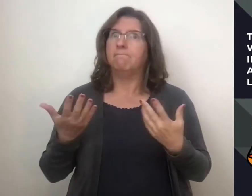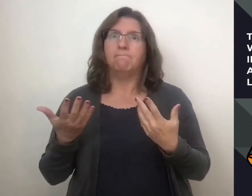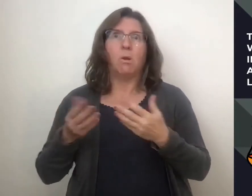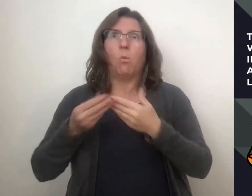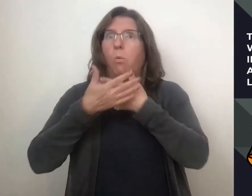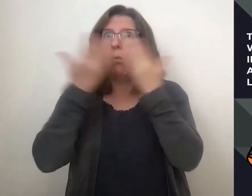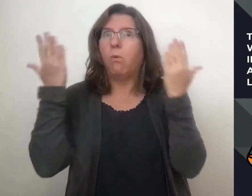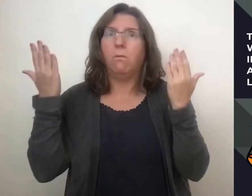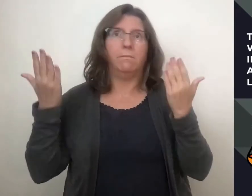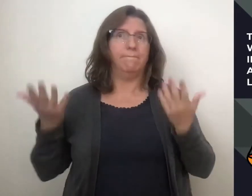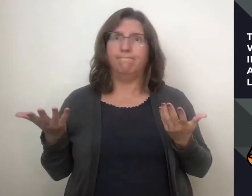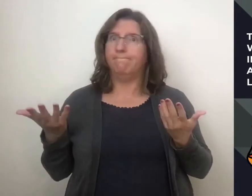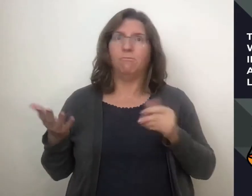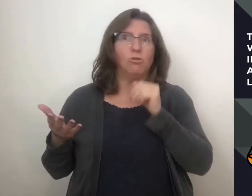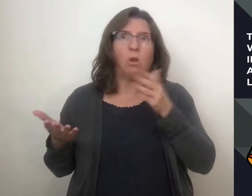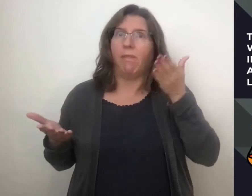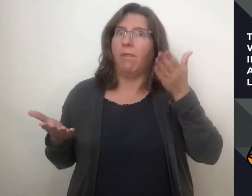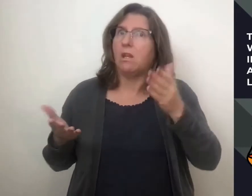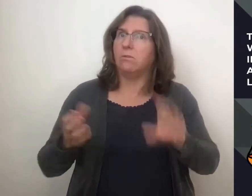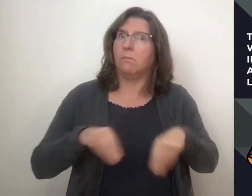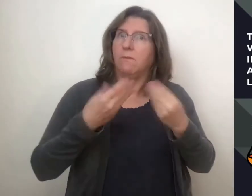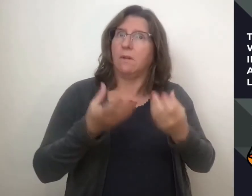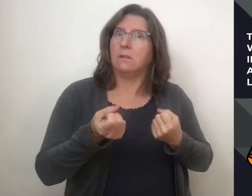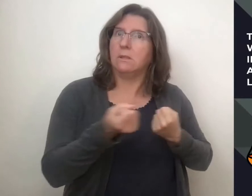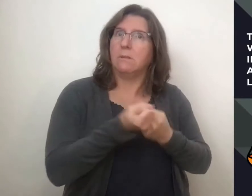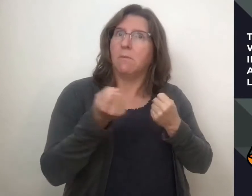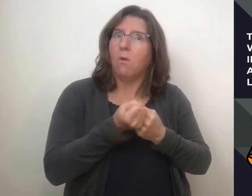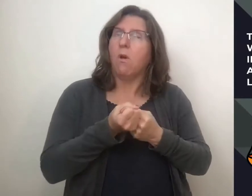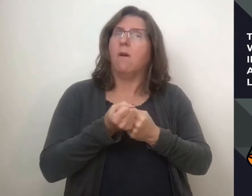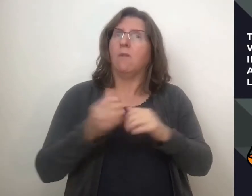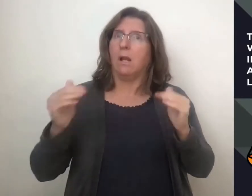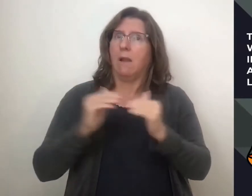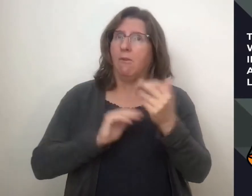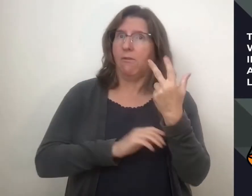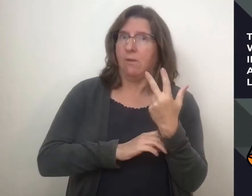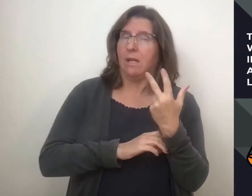There is nothing codified for level 3 design, yet, ironically,